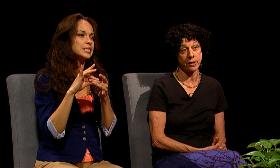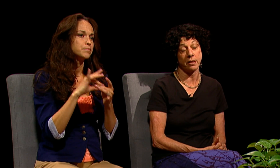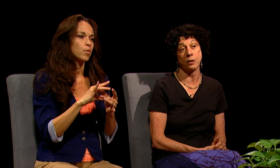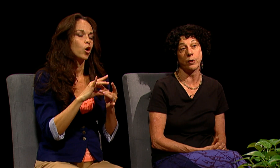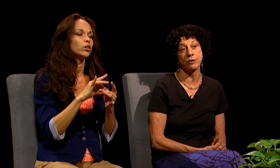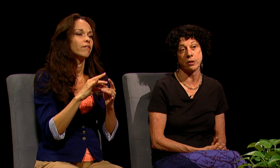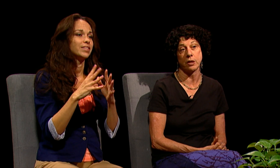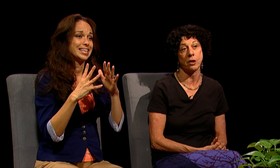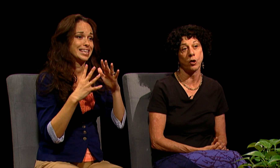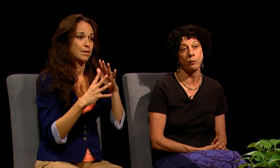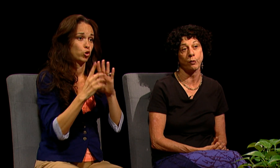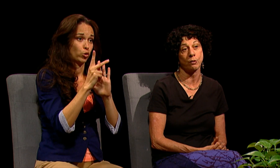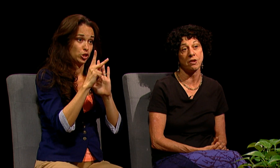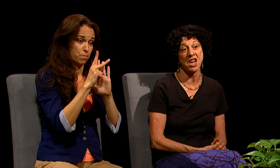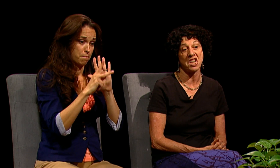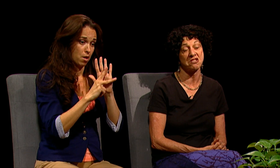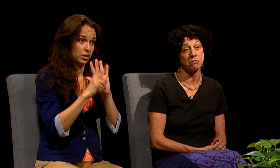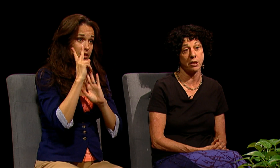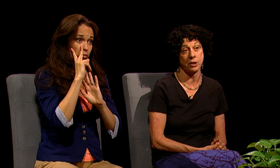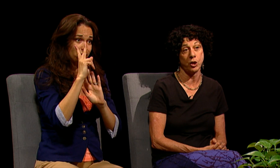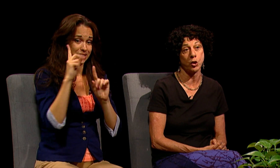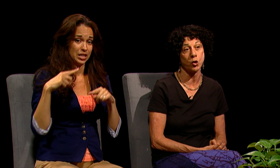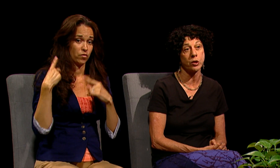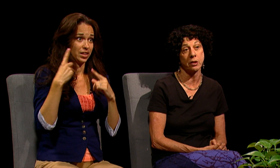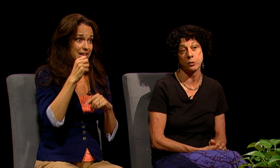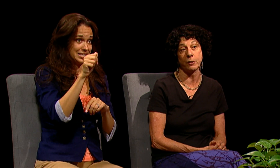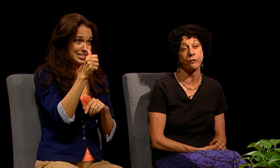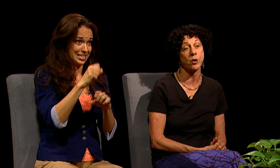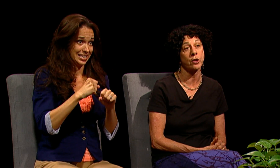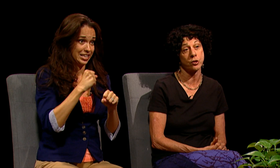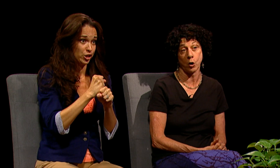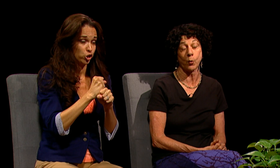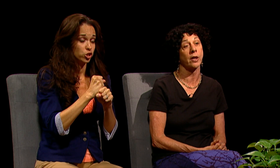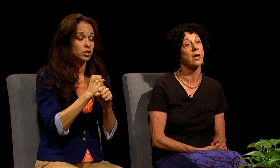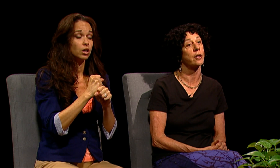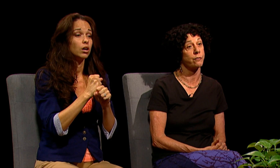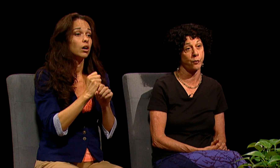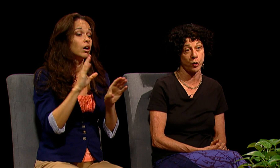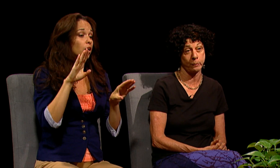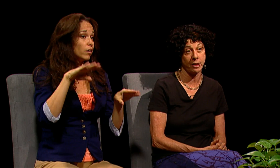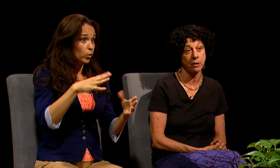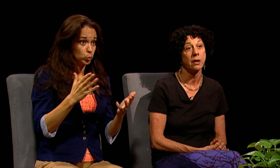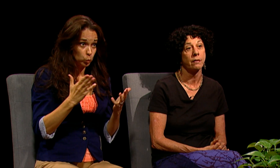THAT WE'VE SEEN OVER THE LAST 10 YEARS, IT HAS BEEN FOCUSED ONLY ON ENFORCEMENT